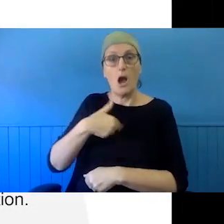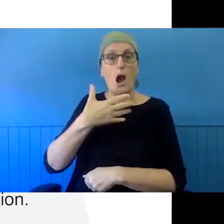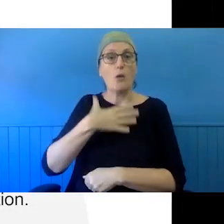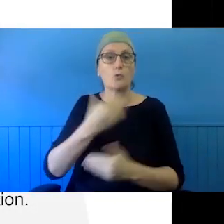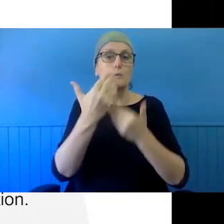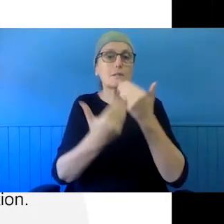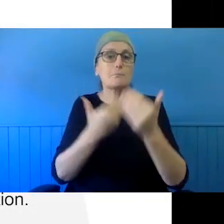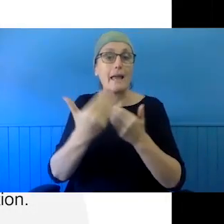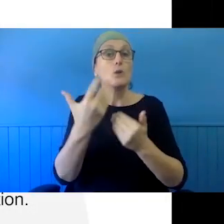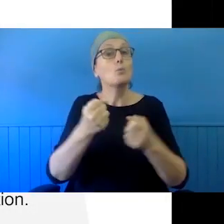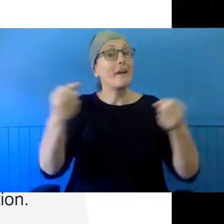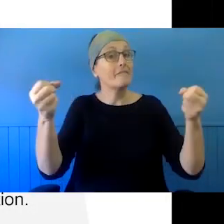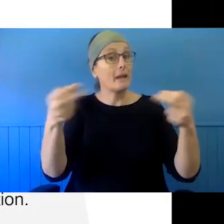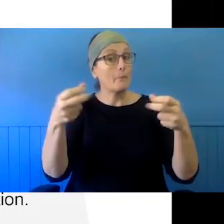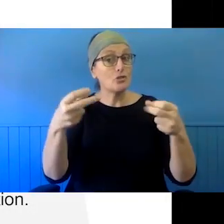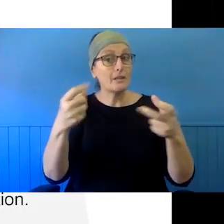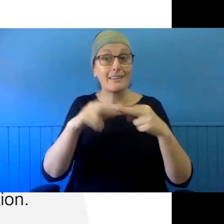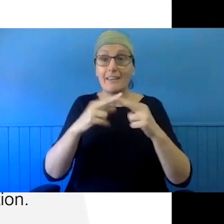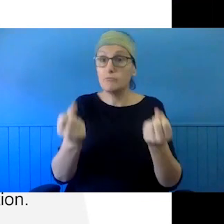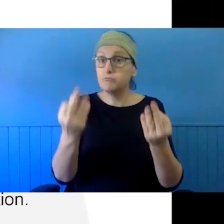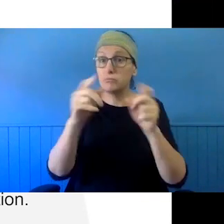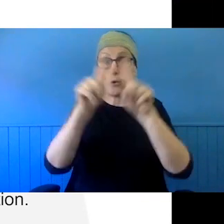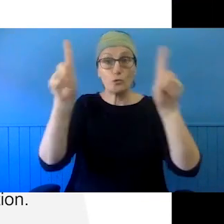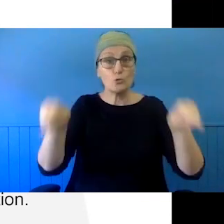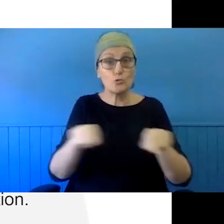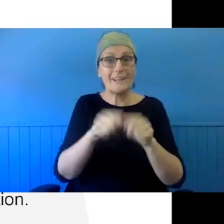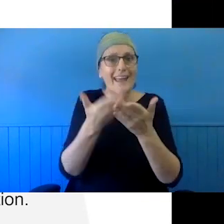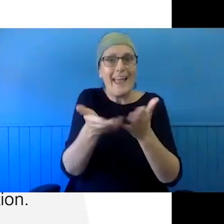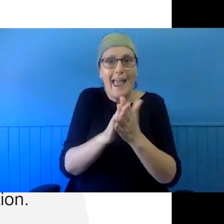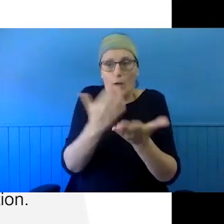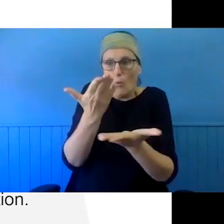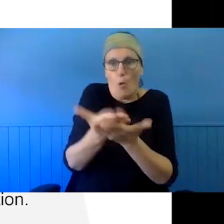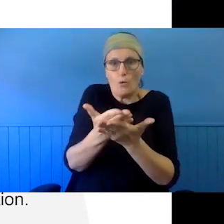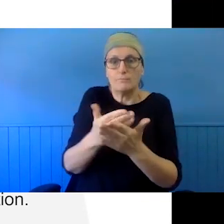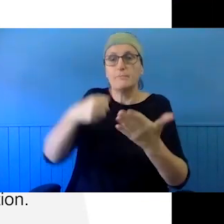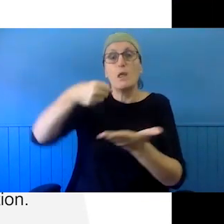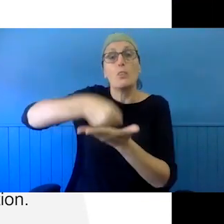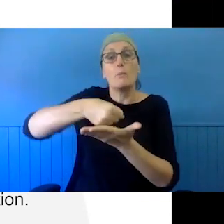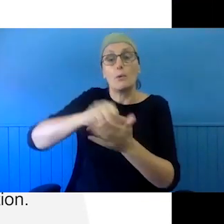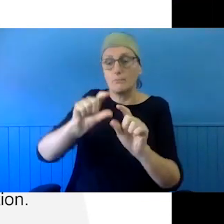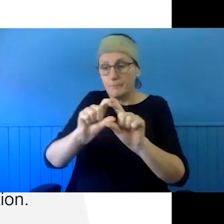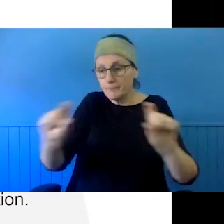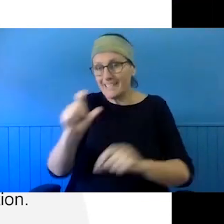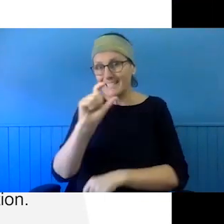pressing the "CC" button in the bottom of your Zoom window. You can also click this button to pull up the full transcript, if you'd